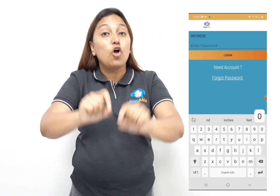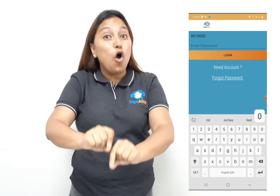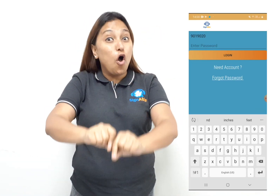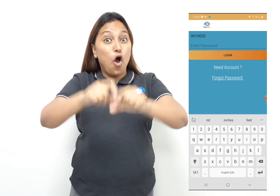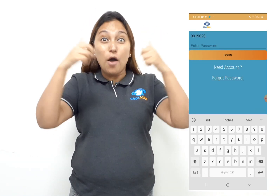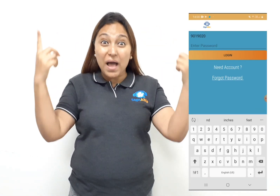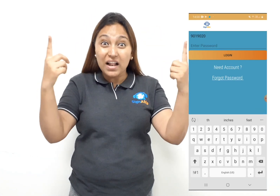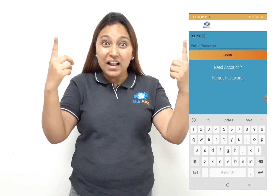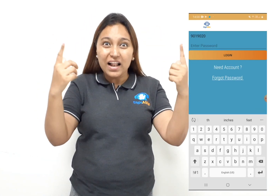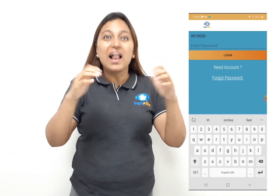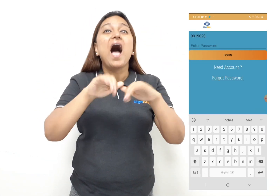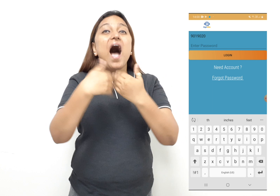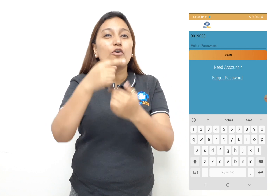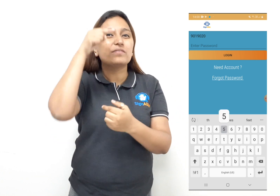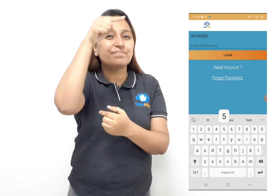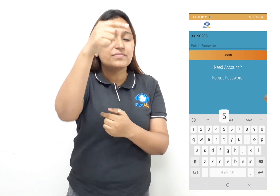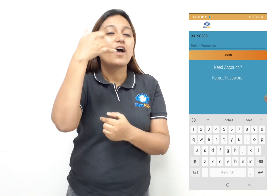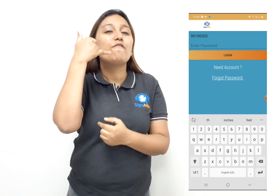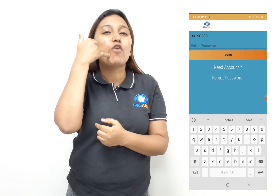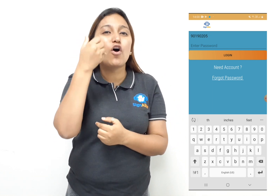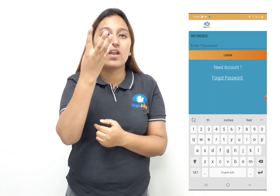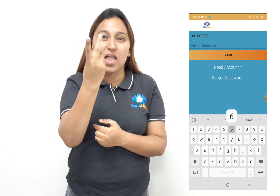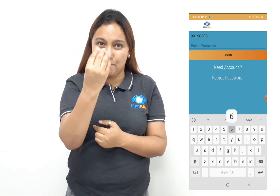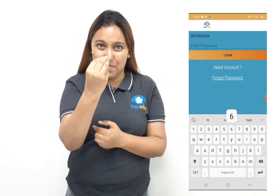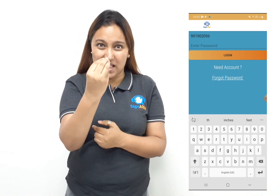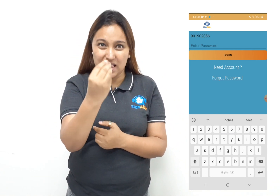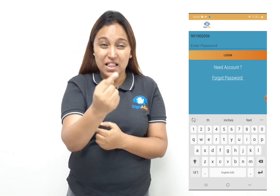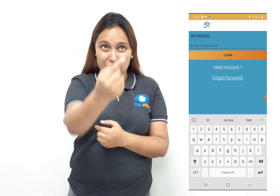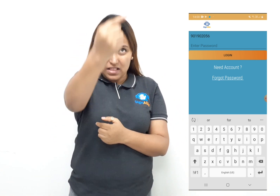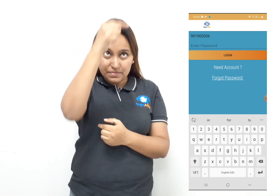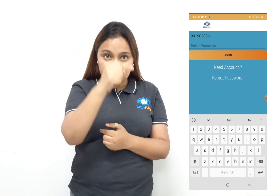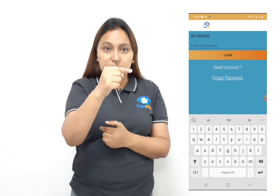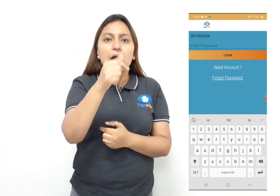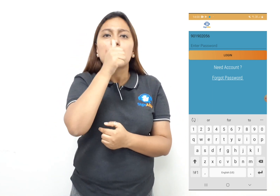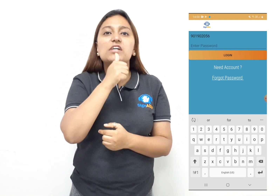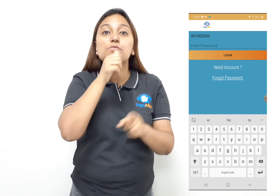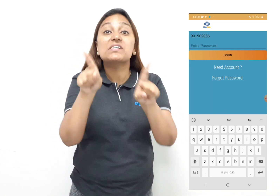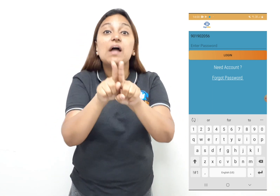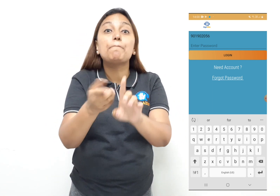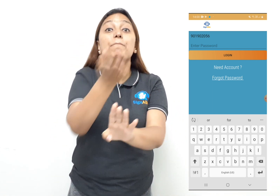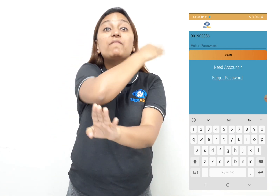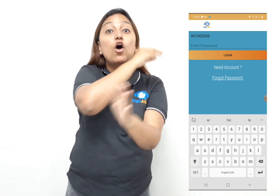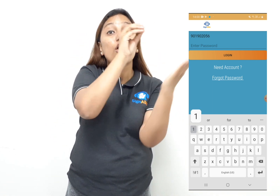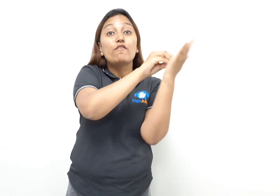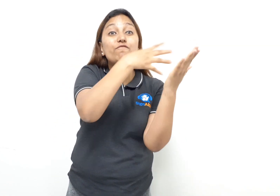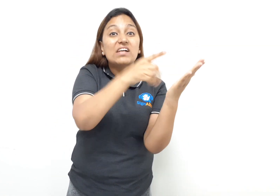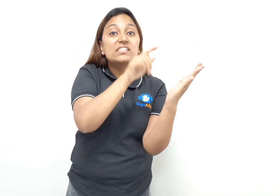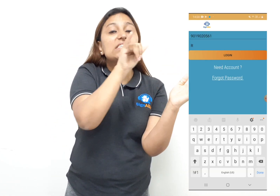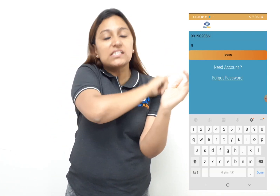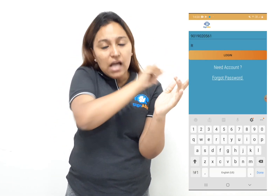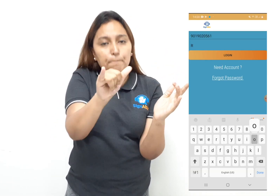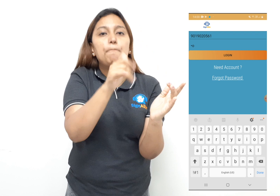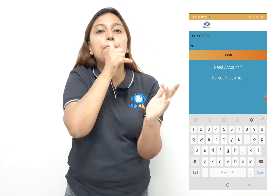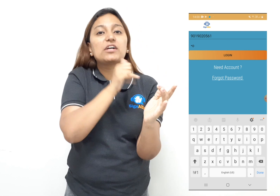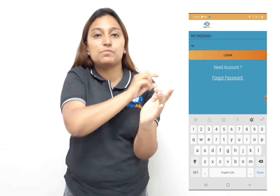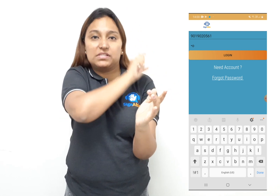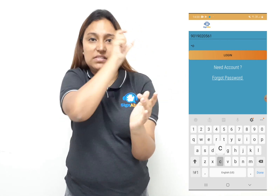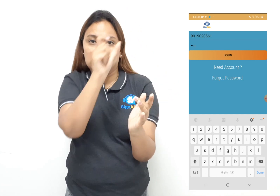Then it will take you to another page where you will be asked to enter your Phone Number and Password The same password as you entered before.